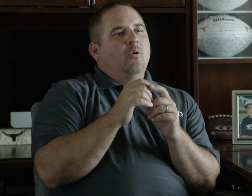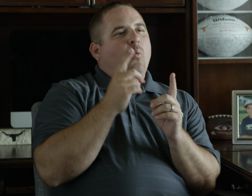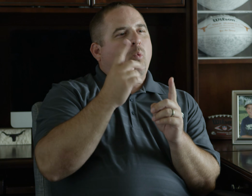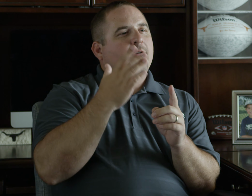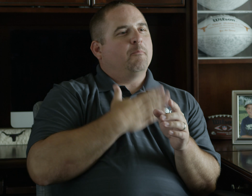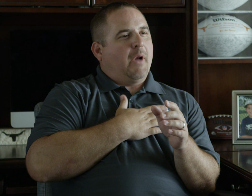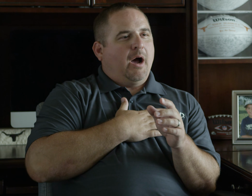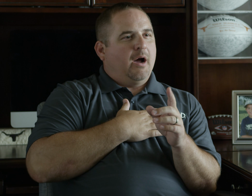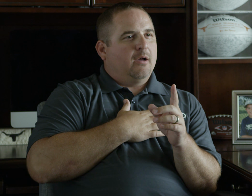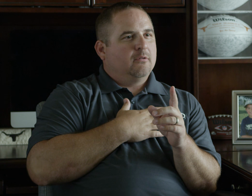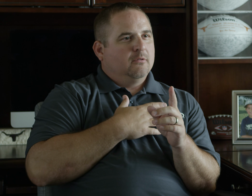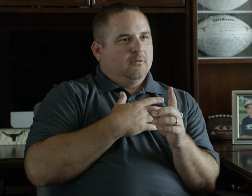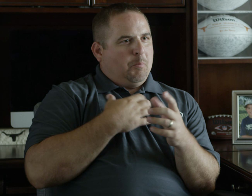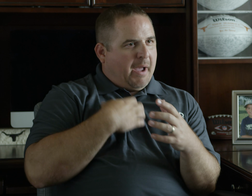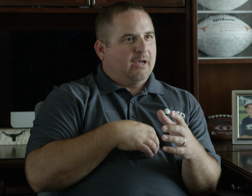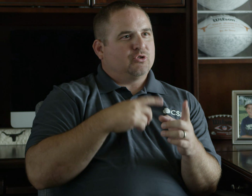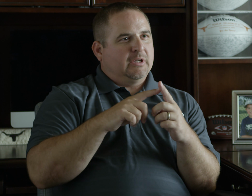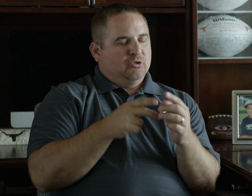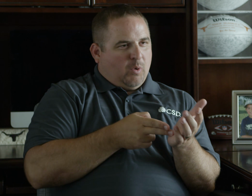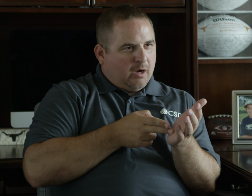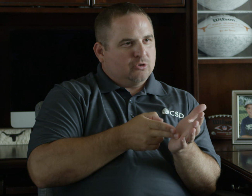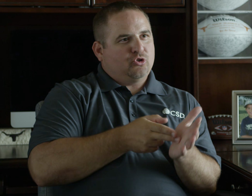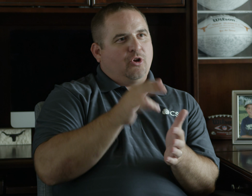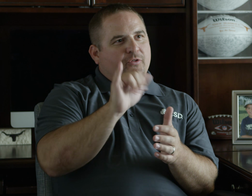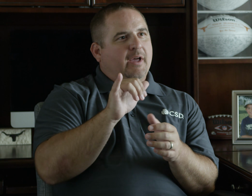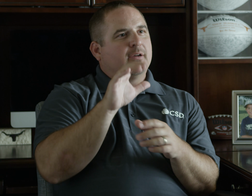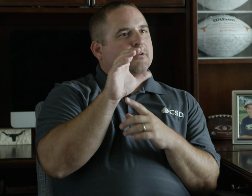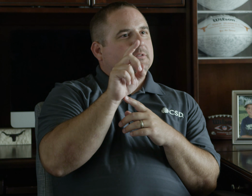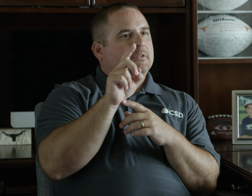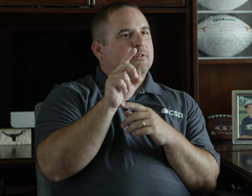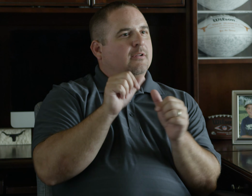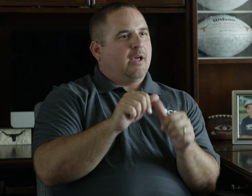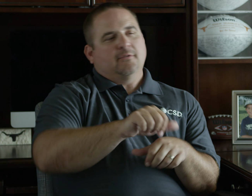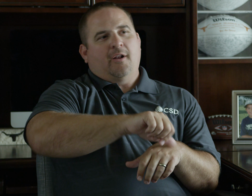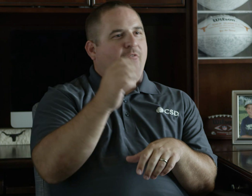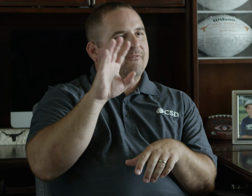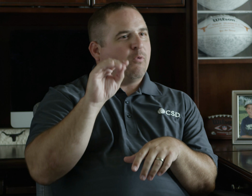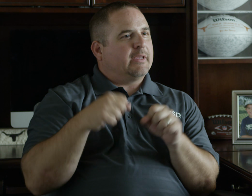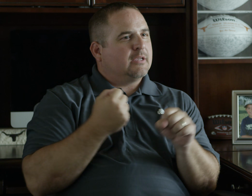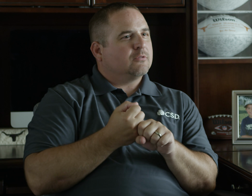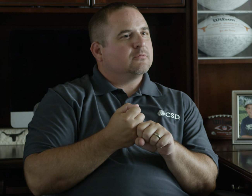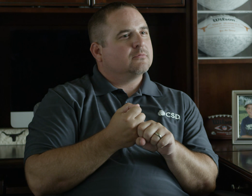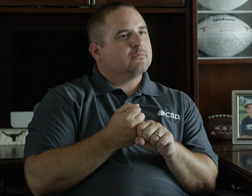One of my passions is to ensure that CSD continues another forty years.